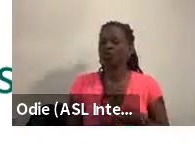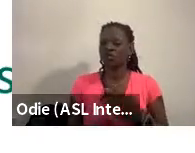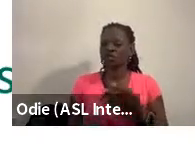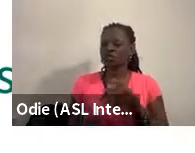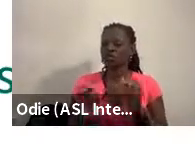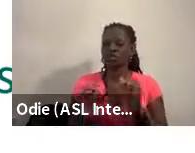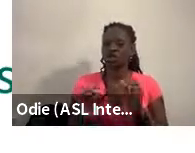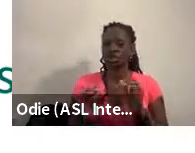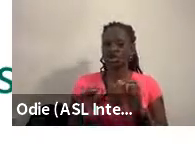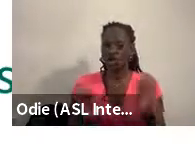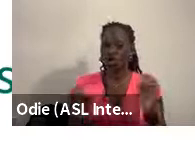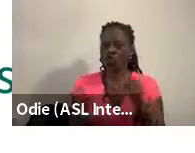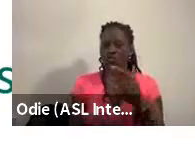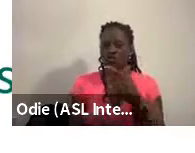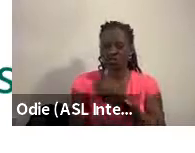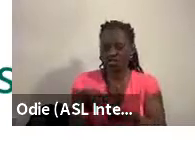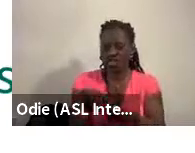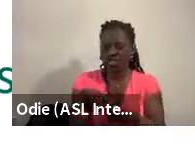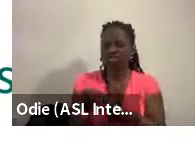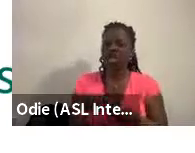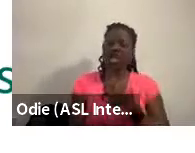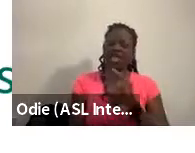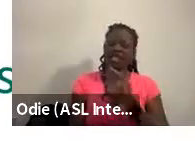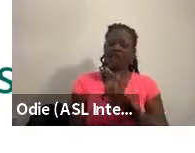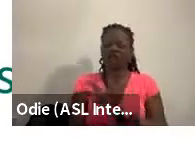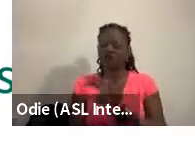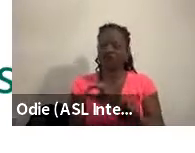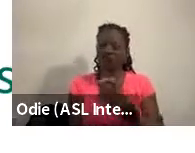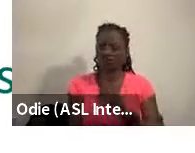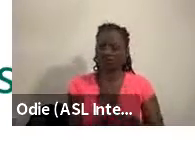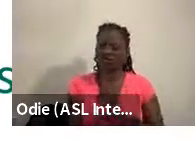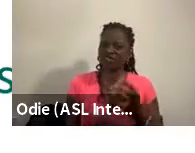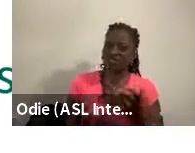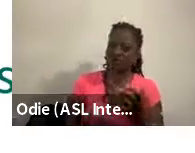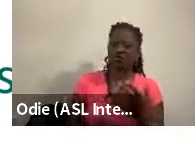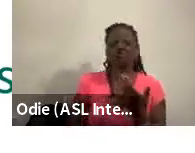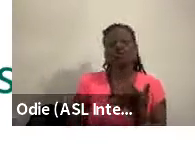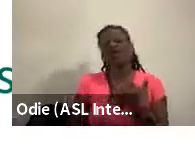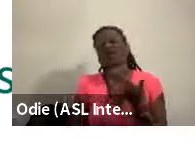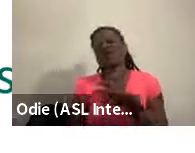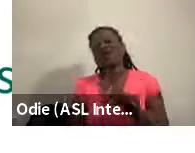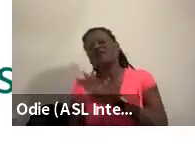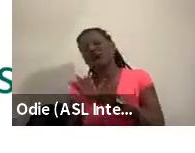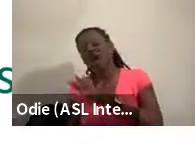So we have about five percent that are kind of unsure if they get vaccinated and four percent who